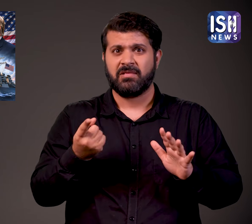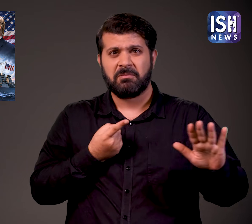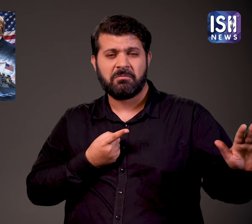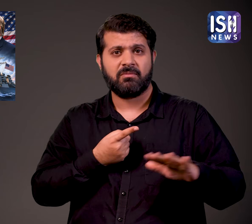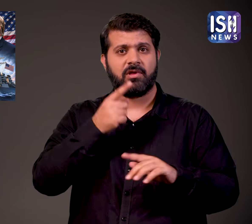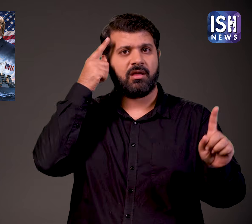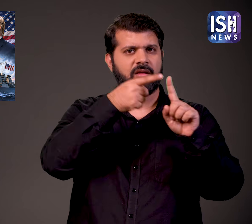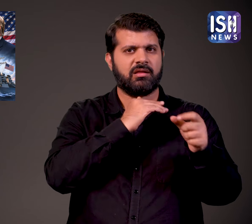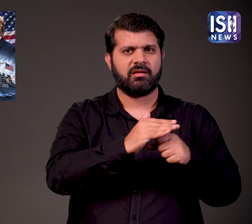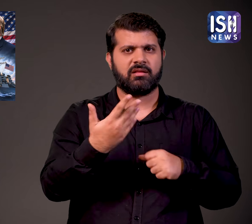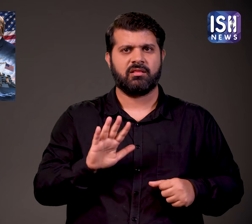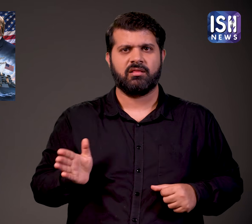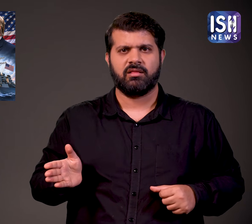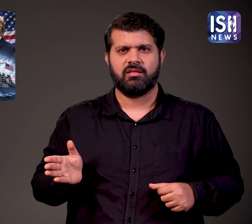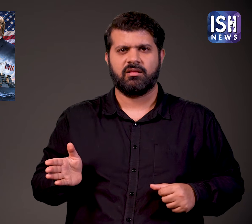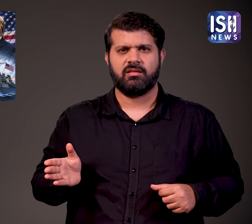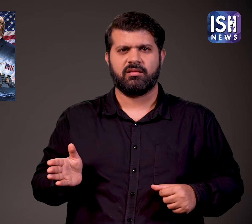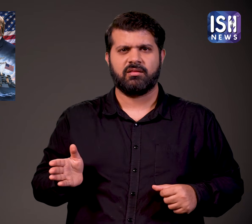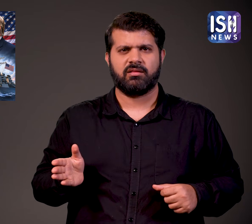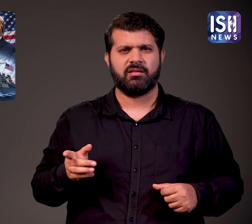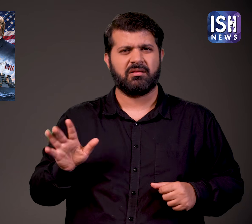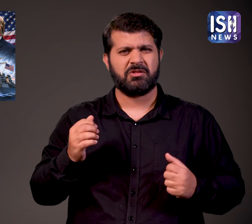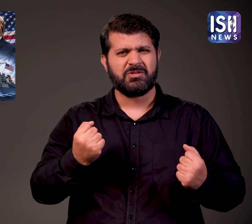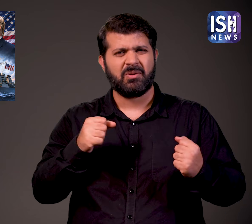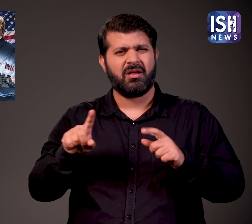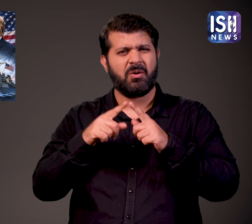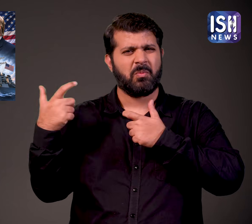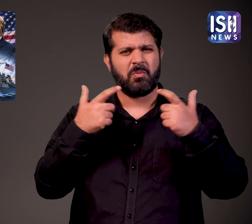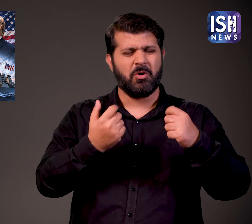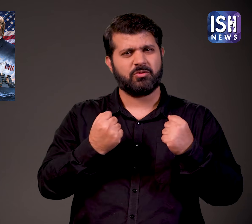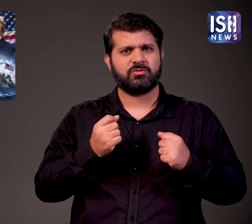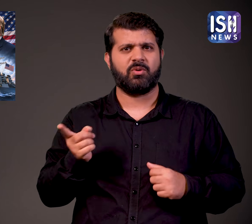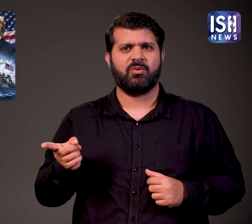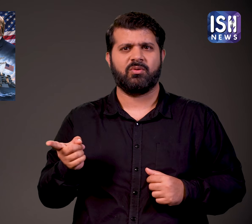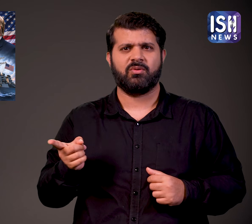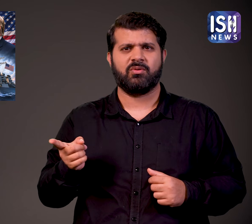Instead, the attack appeared aimed at killing people, creating a war-like situation.